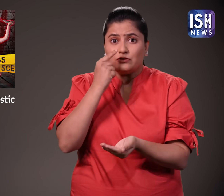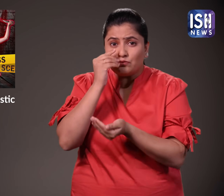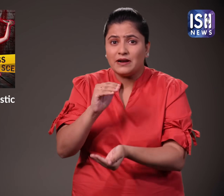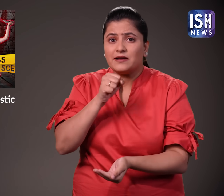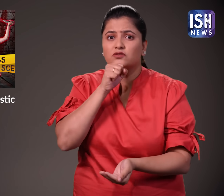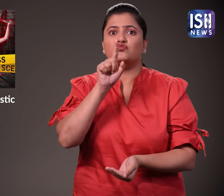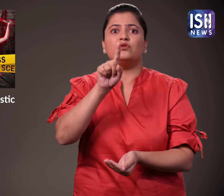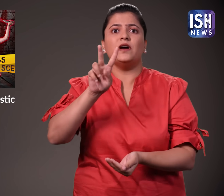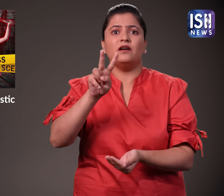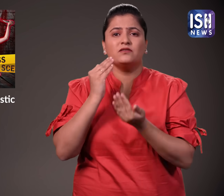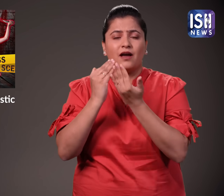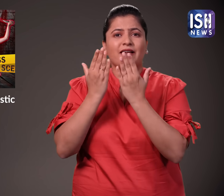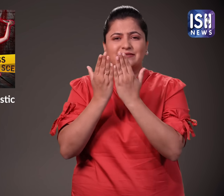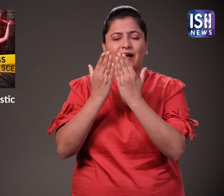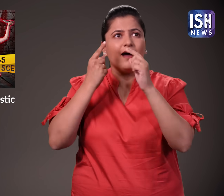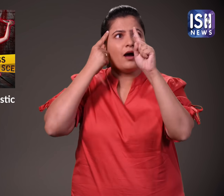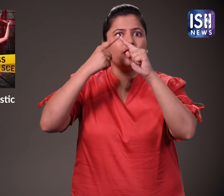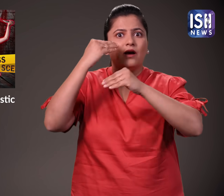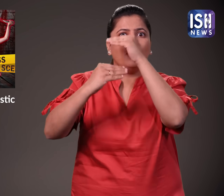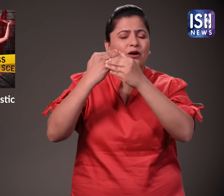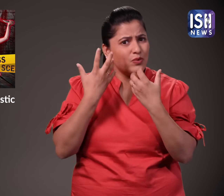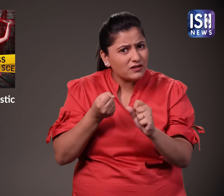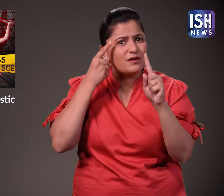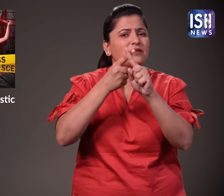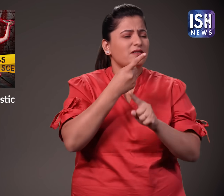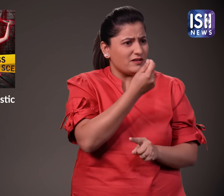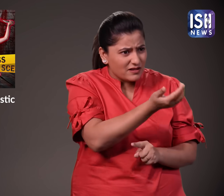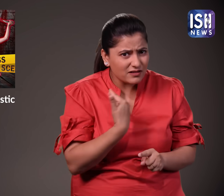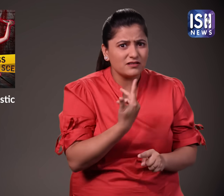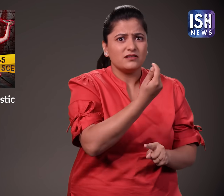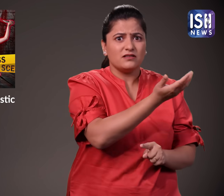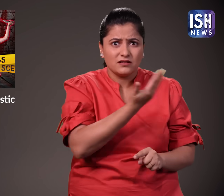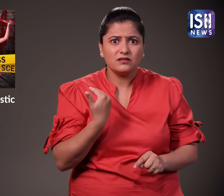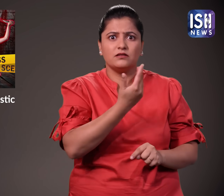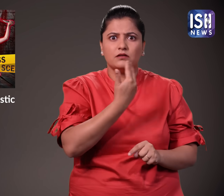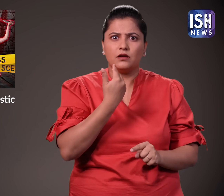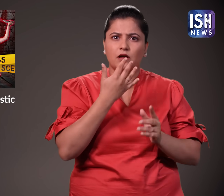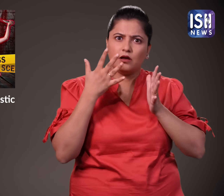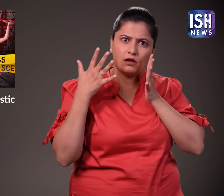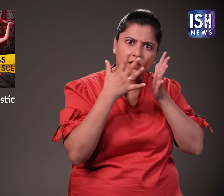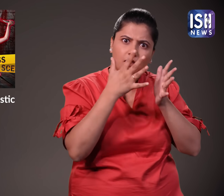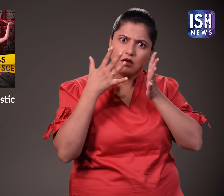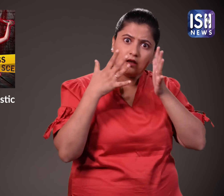She claimed that their 12-year-old daughter deserved a good education and a better future. She tortured him for money.